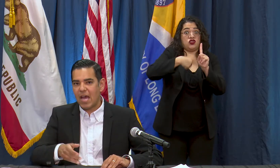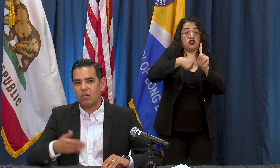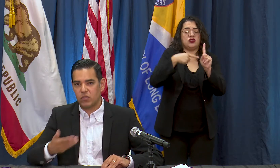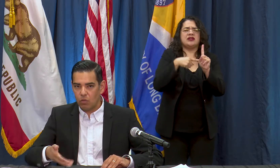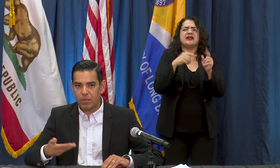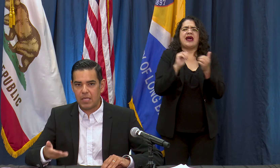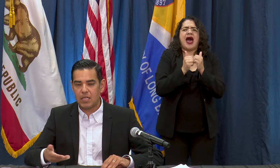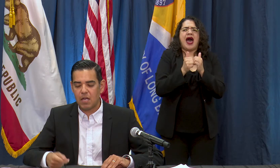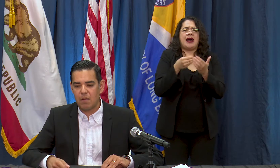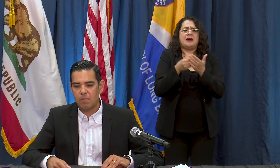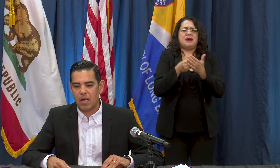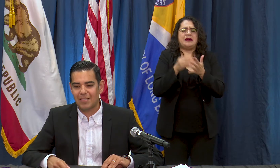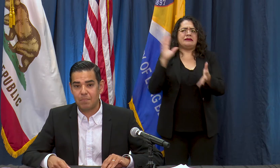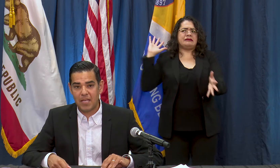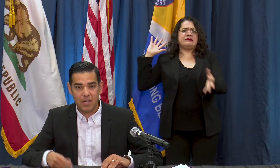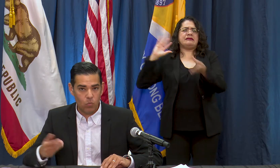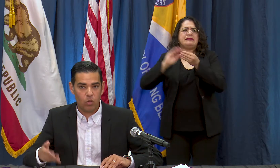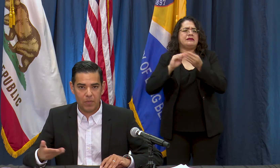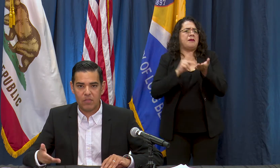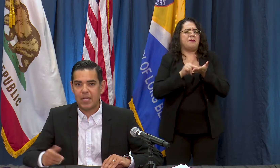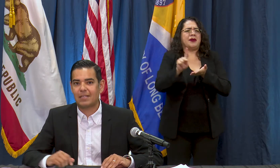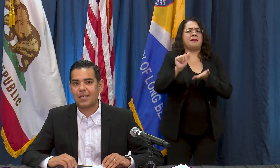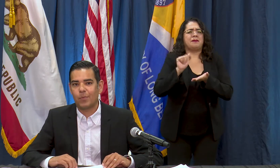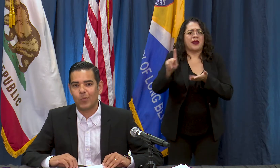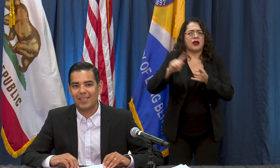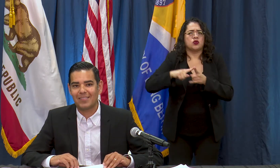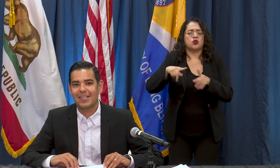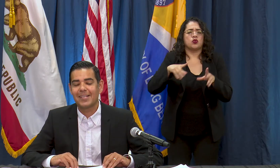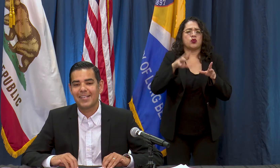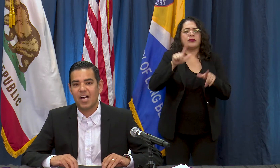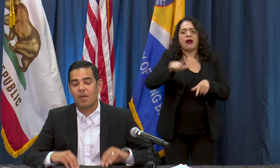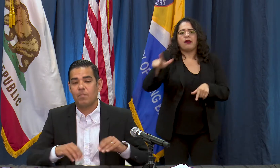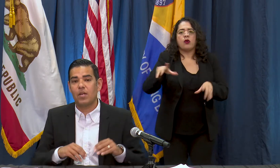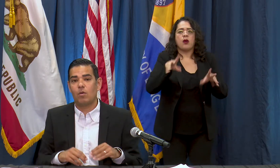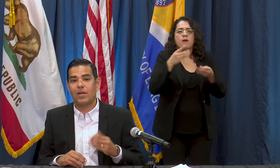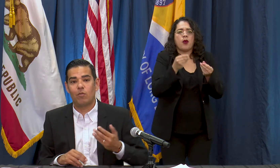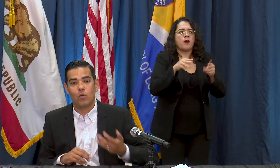that are still being debated and will be in the next couple weeks but overall